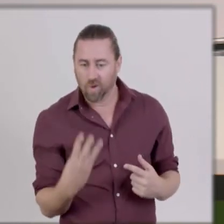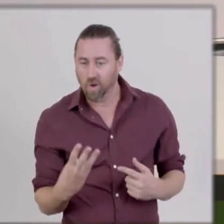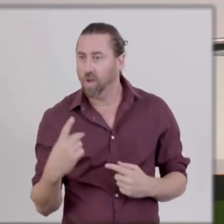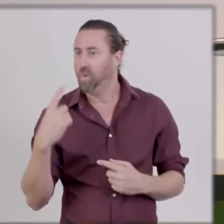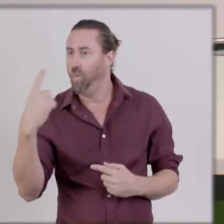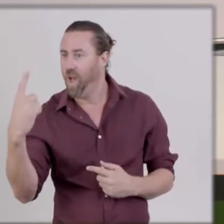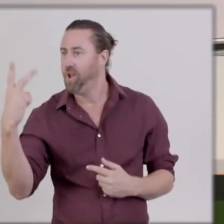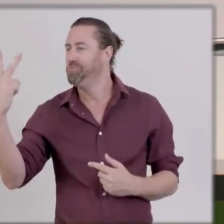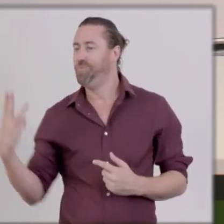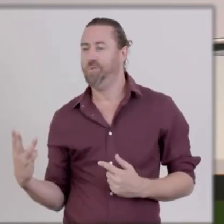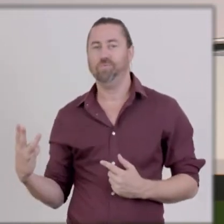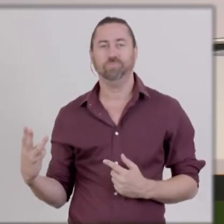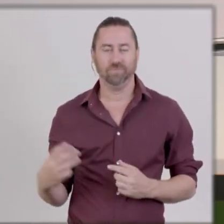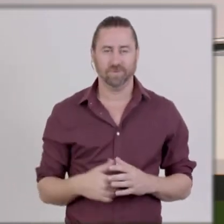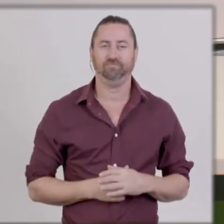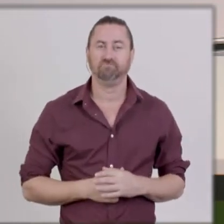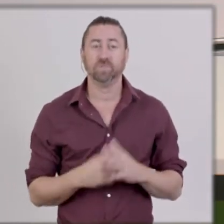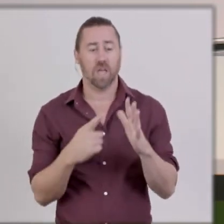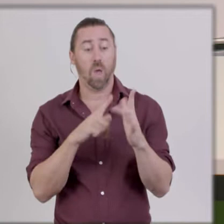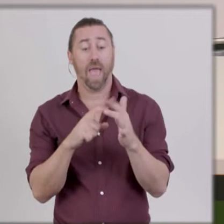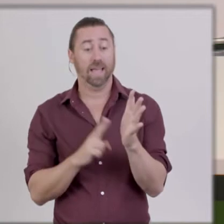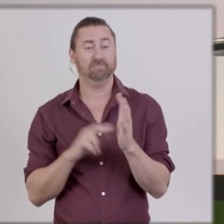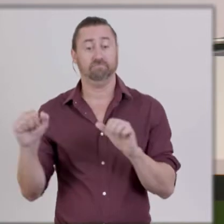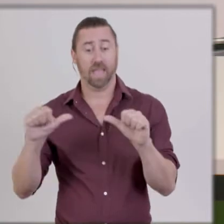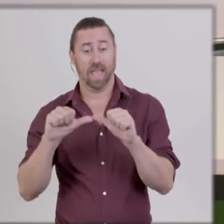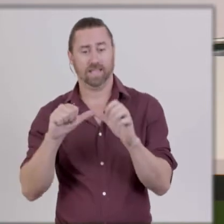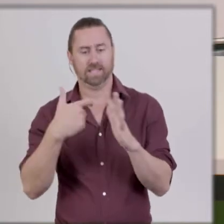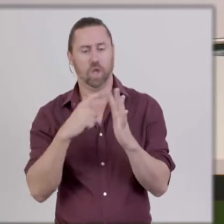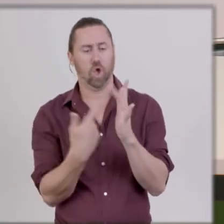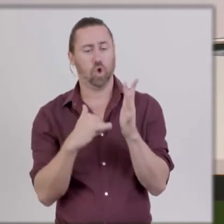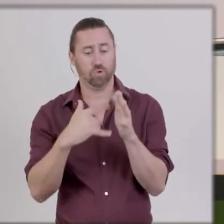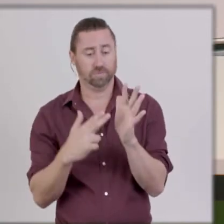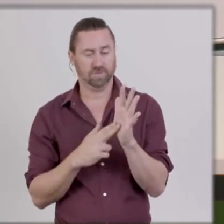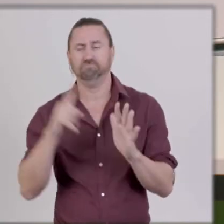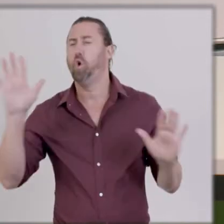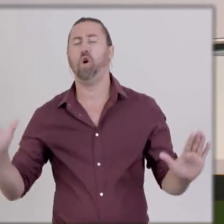Okay. Here's our last problem. Aiden's Aunt Kirsten, was on holidays in April.